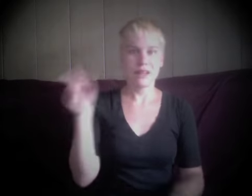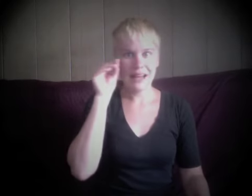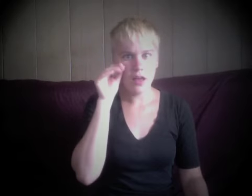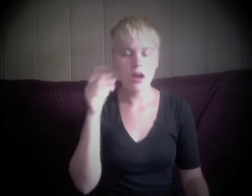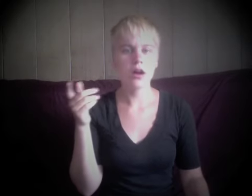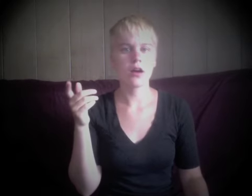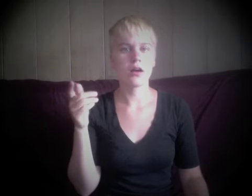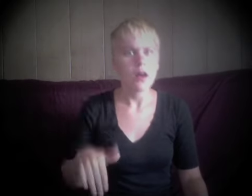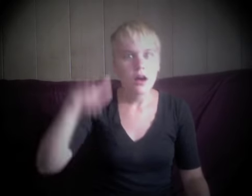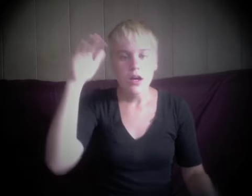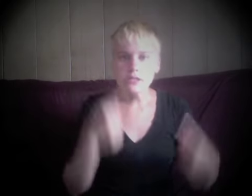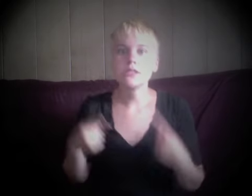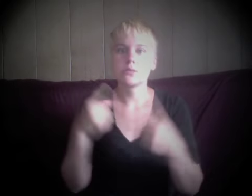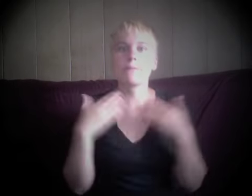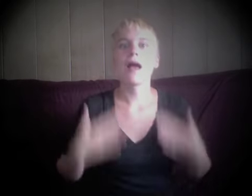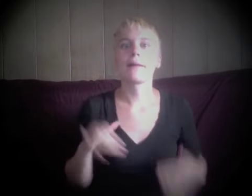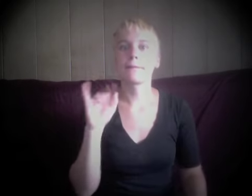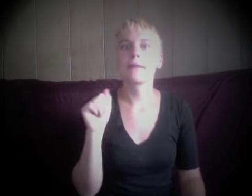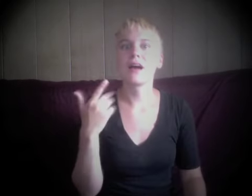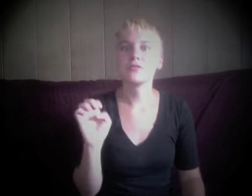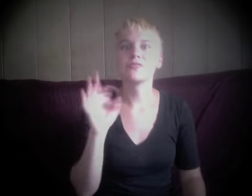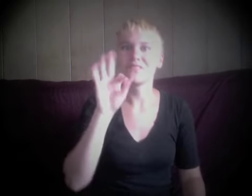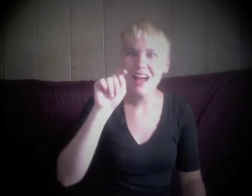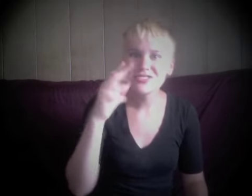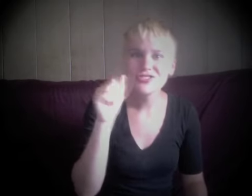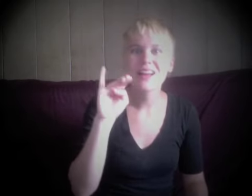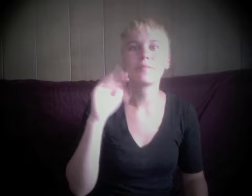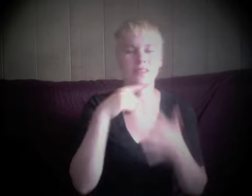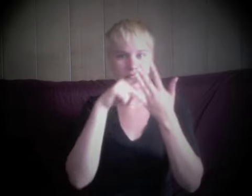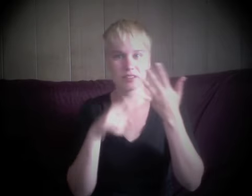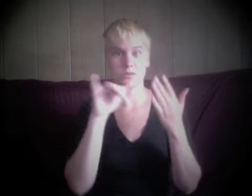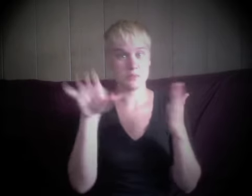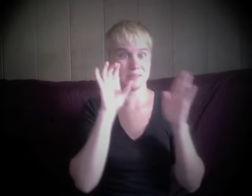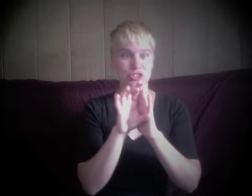Elena was reminded of her own shame that she has housed for years, and continue to house, reminded of the self-hate